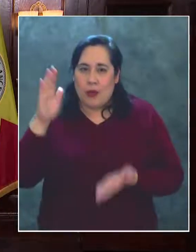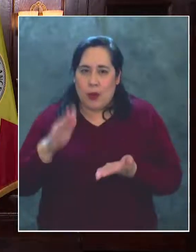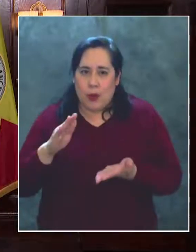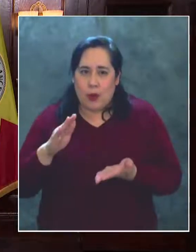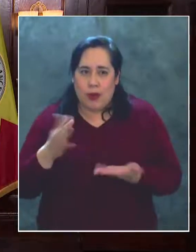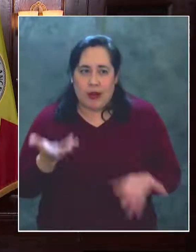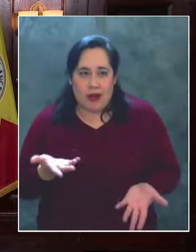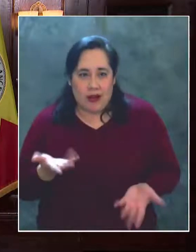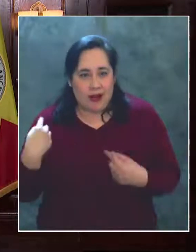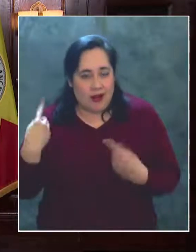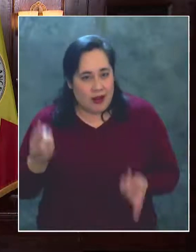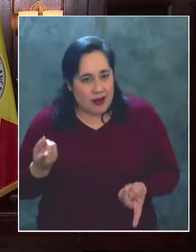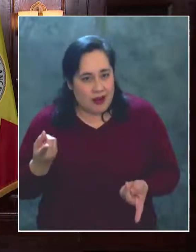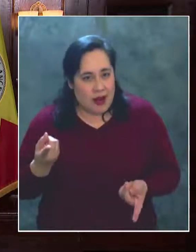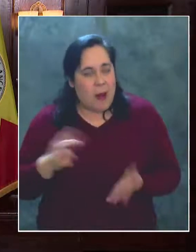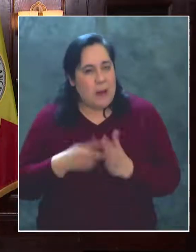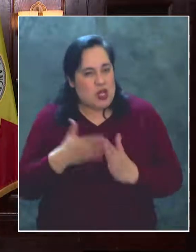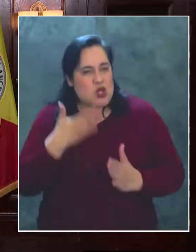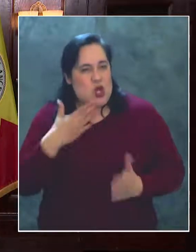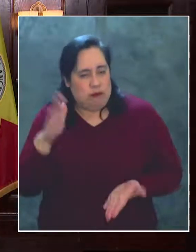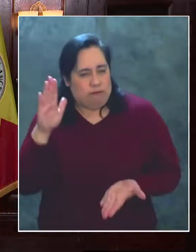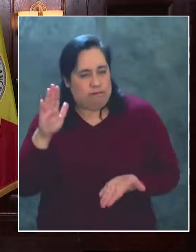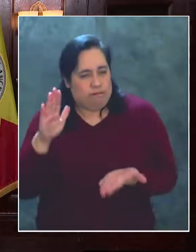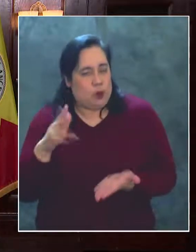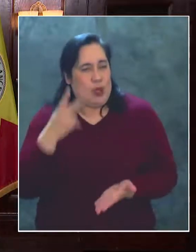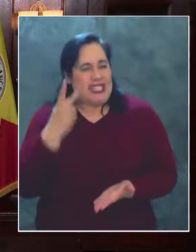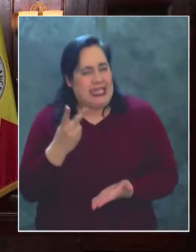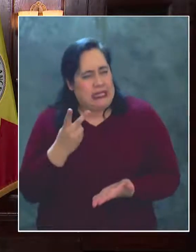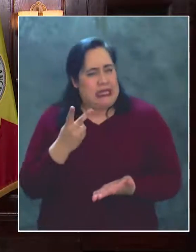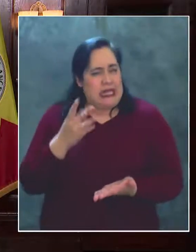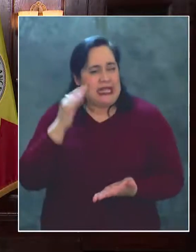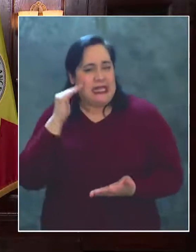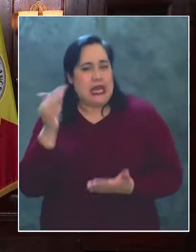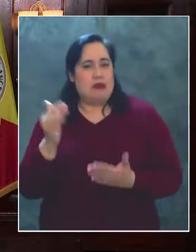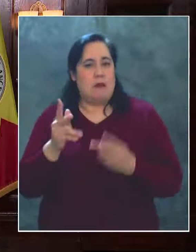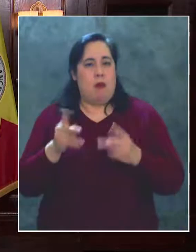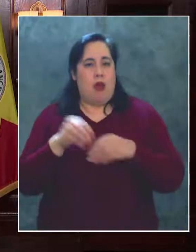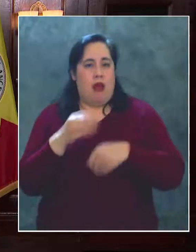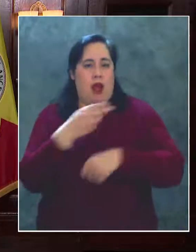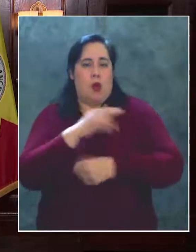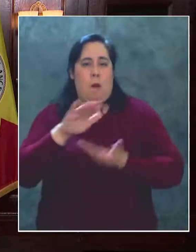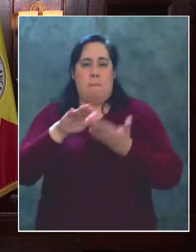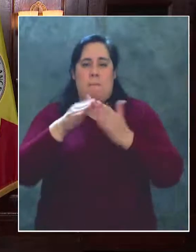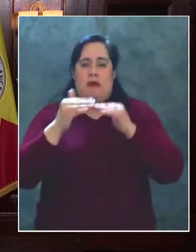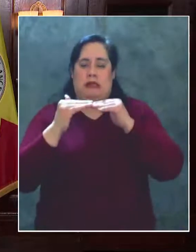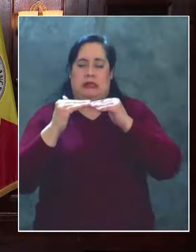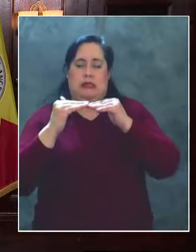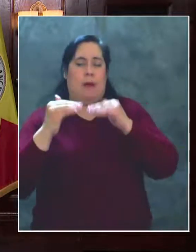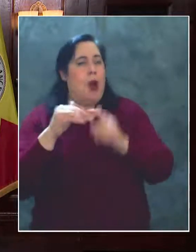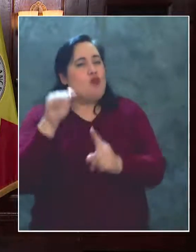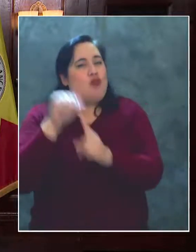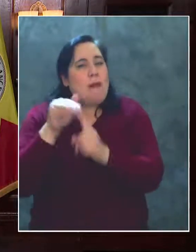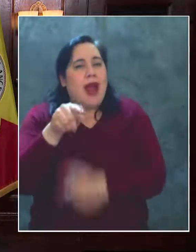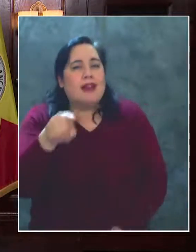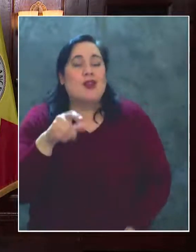DECREASE IN HOSPITALIZATIONS AT ALL. WE SEE EARLY SIGNS THAT HOSPITALIZATIONS ARE STABILIZING.